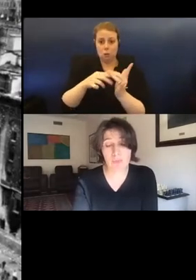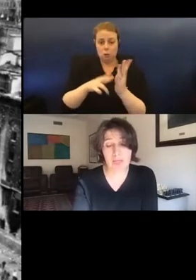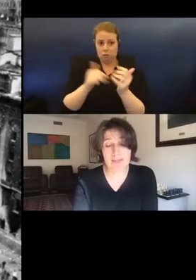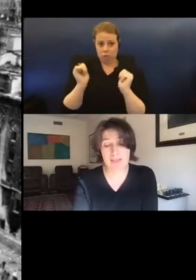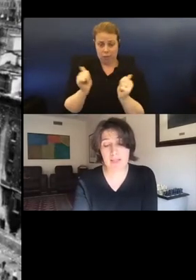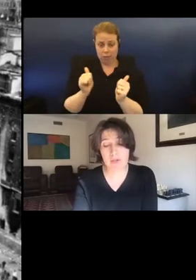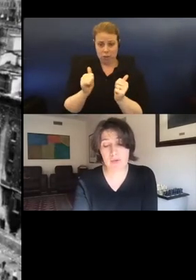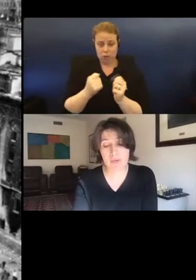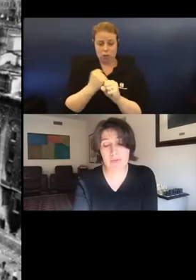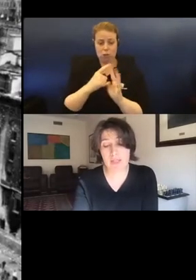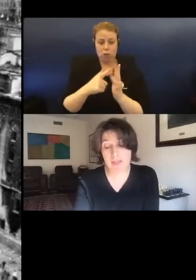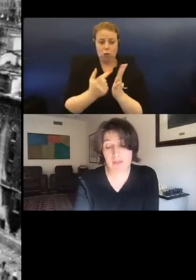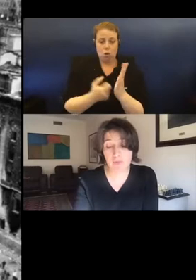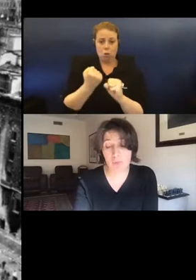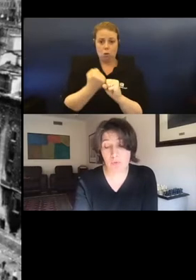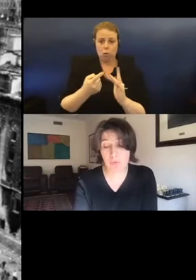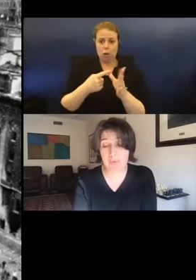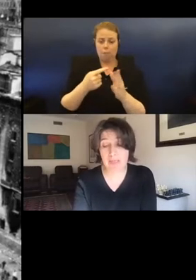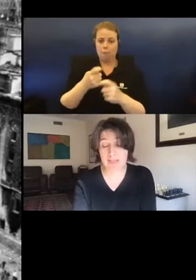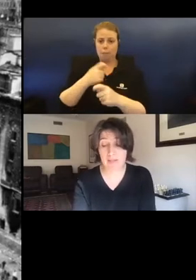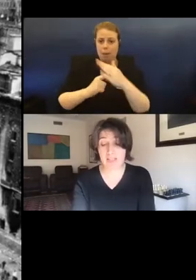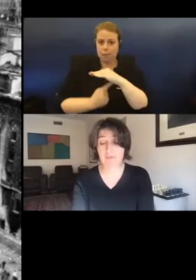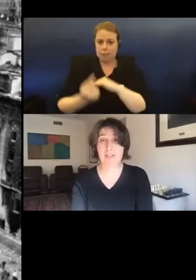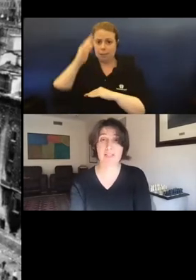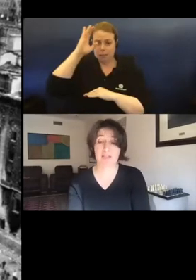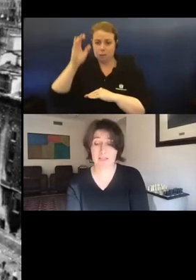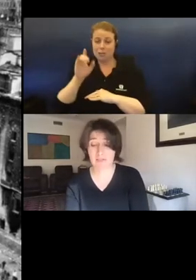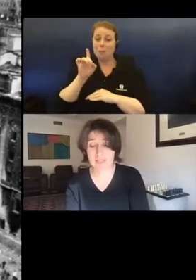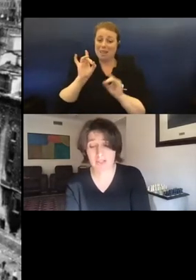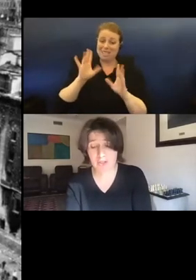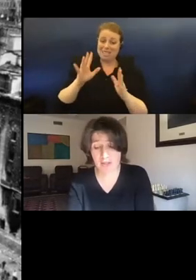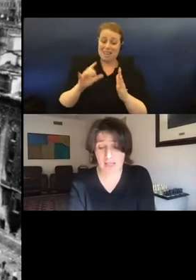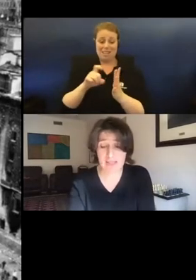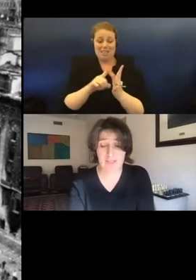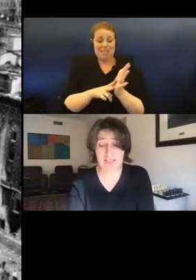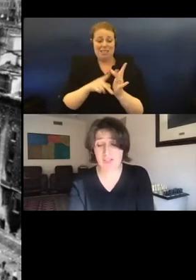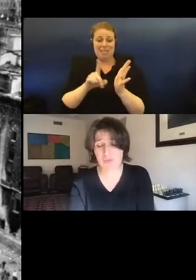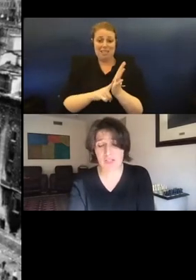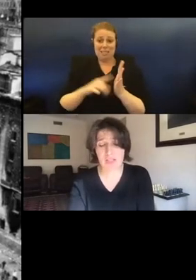the start of a three-year civil war with political infighting devastation and devastation of the town